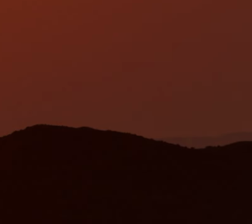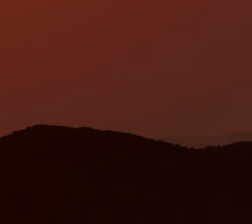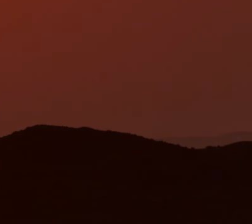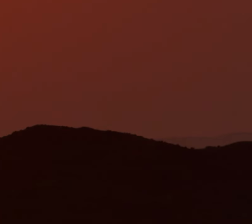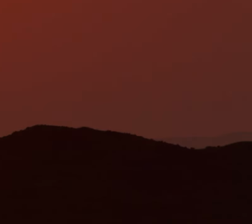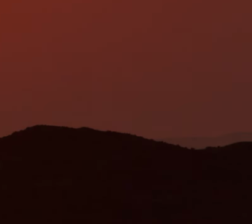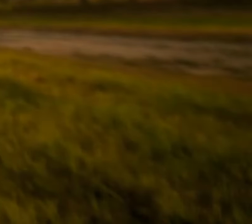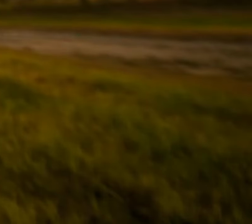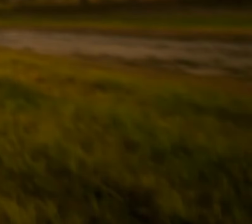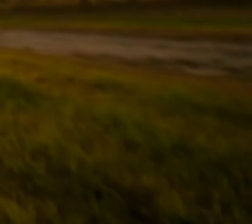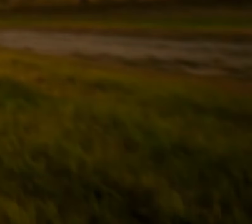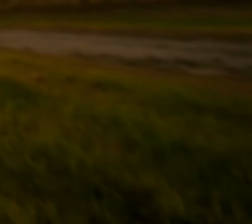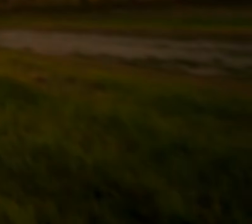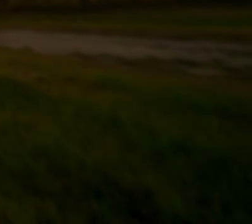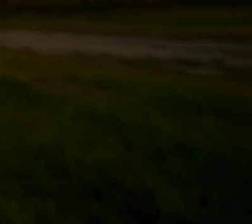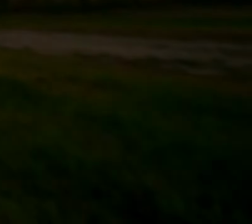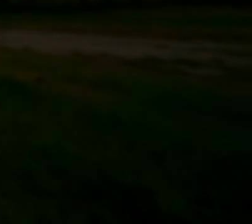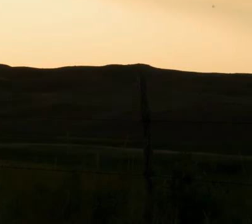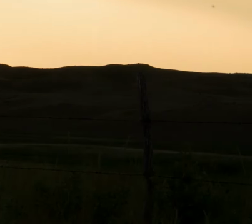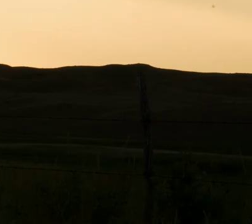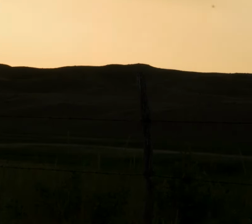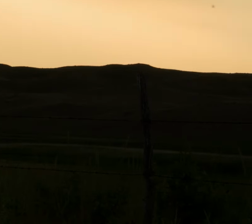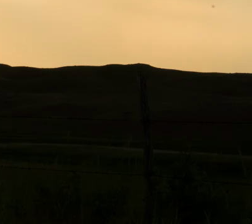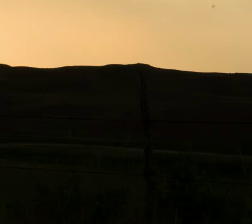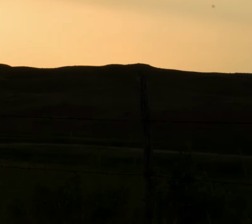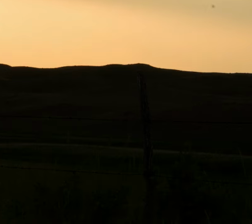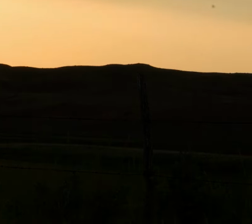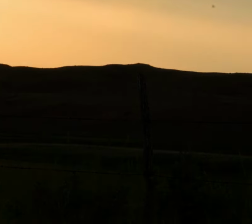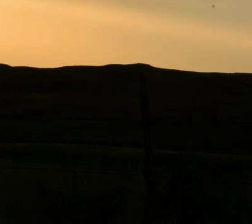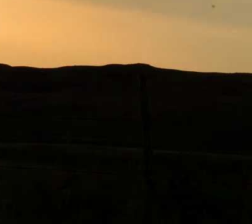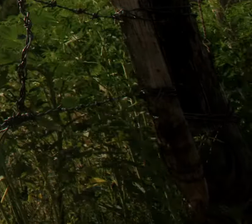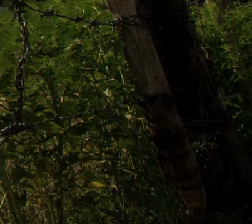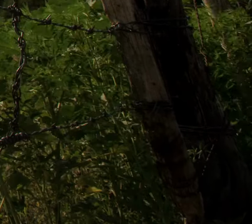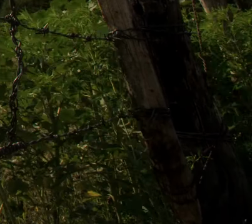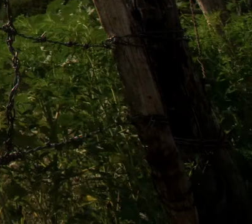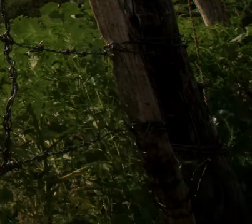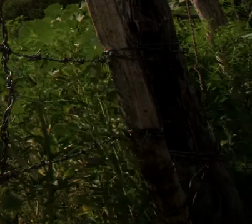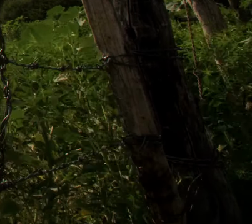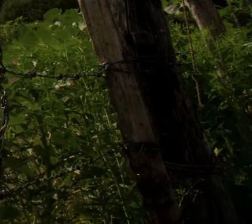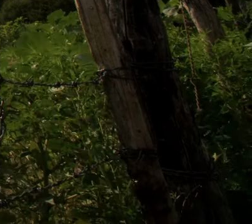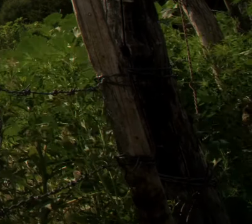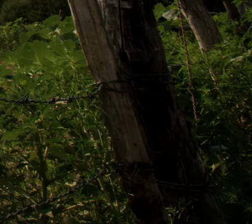Suspense [Thunder] Suspense